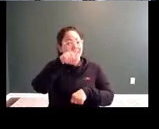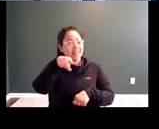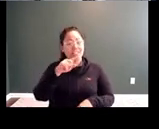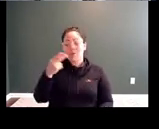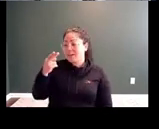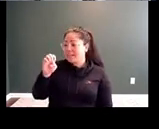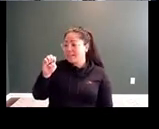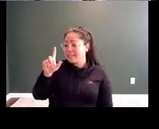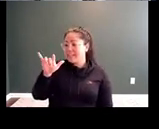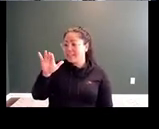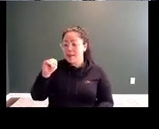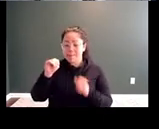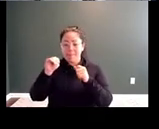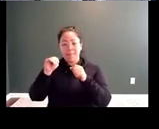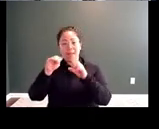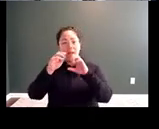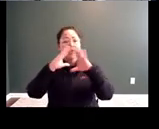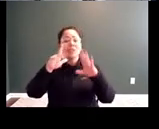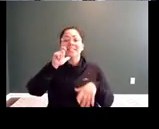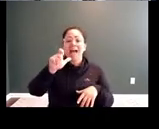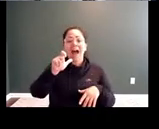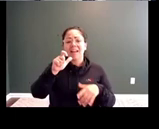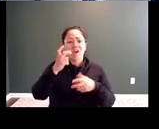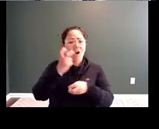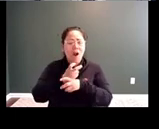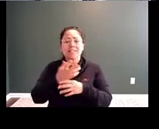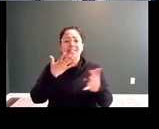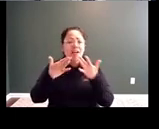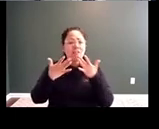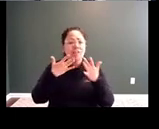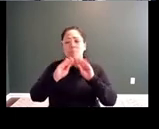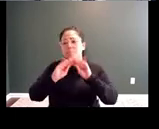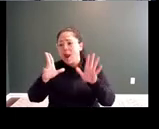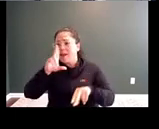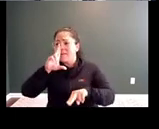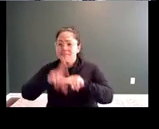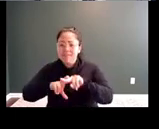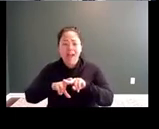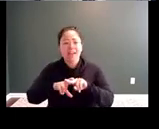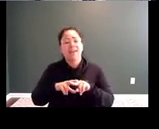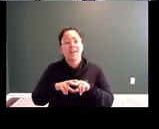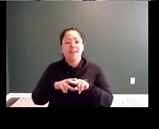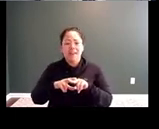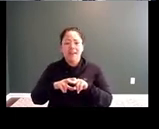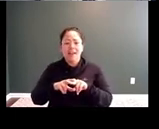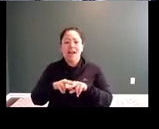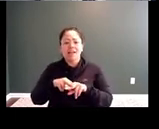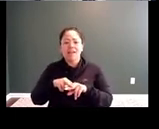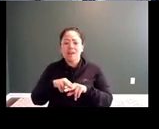So not hard at all, but it's colorful and bright and fun, and doing it in a public setting is really meaningful